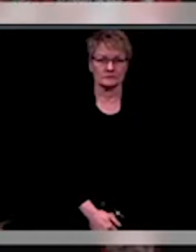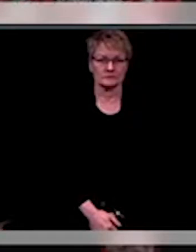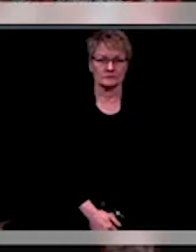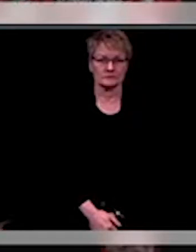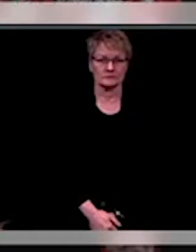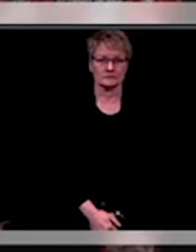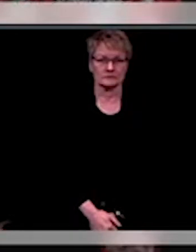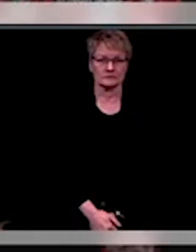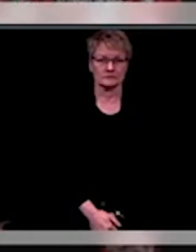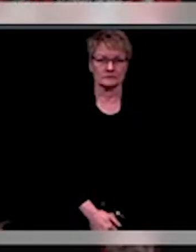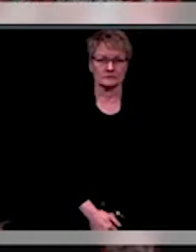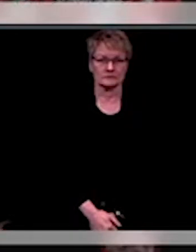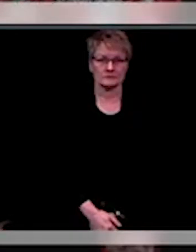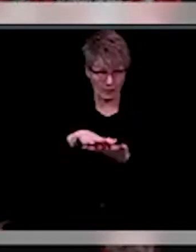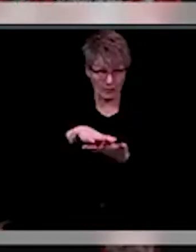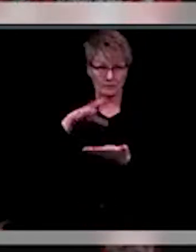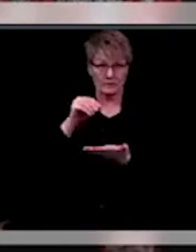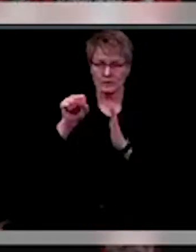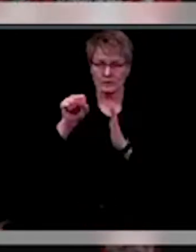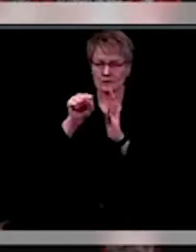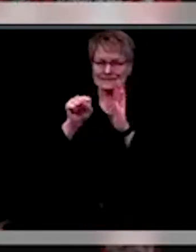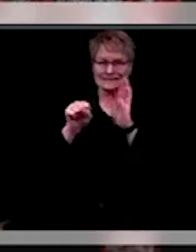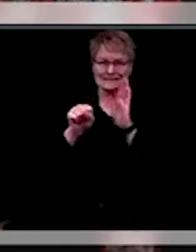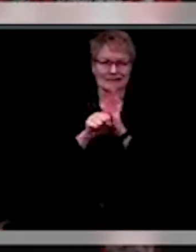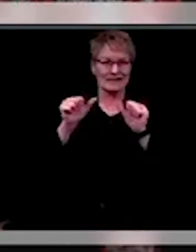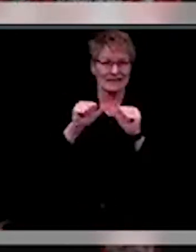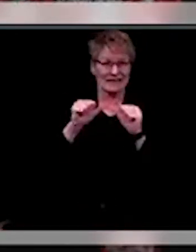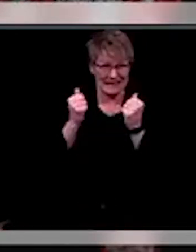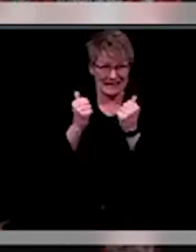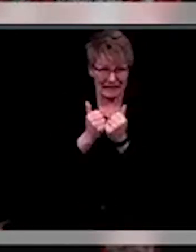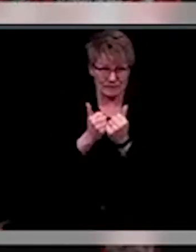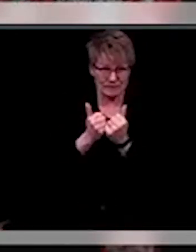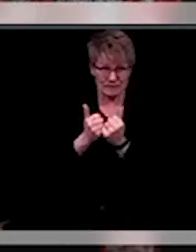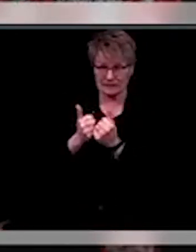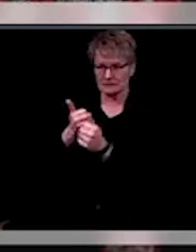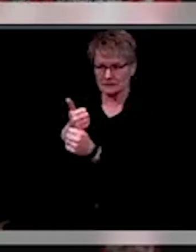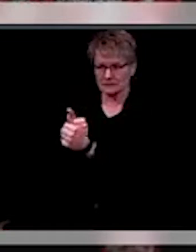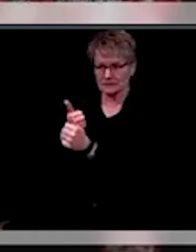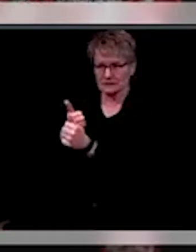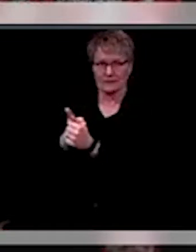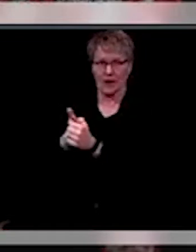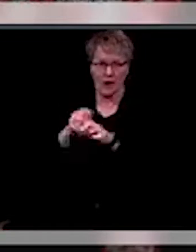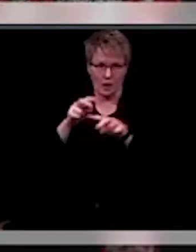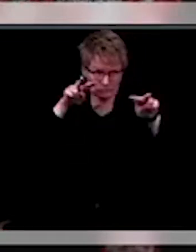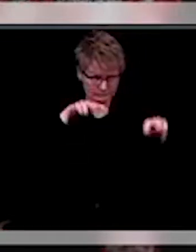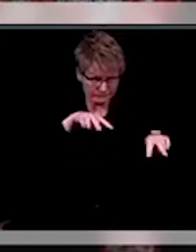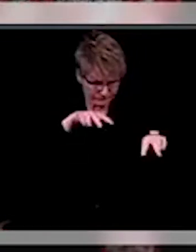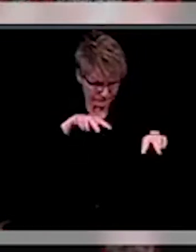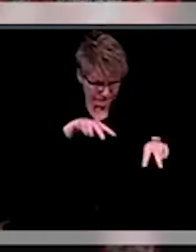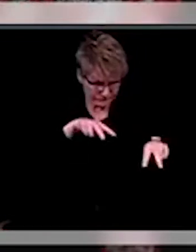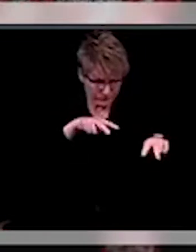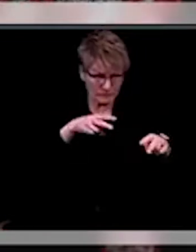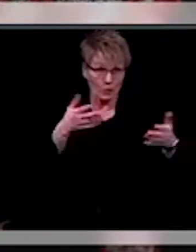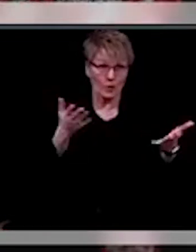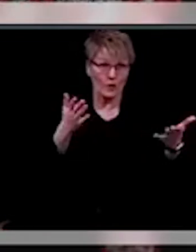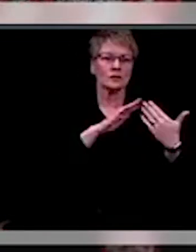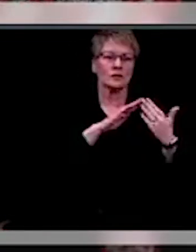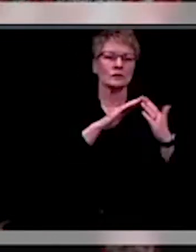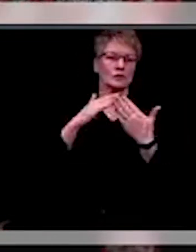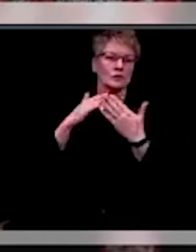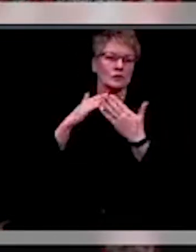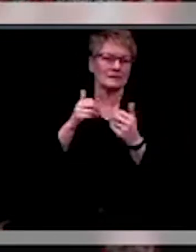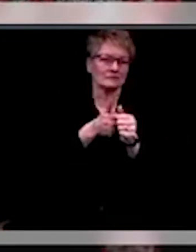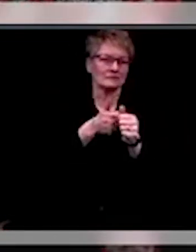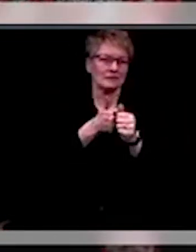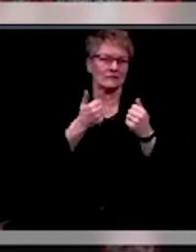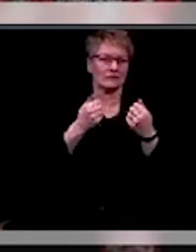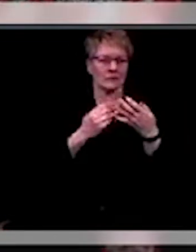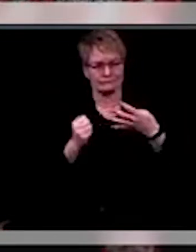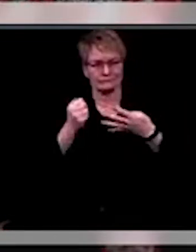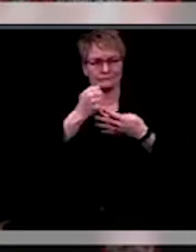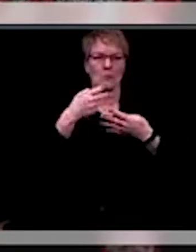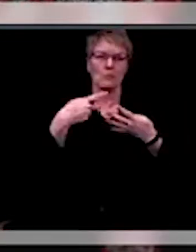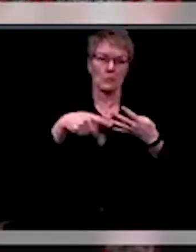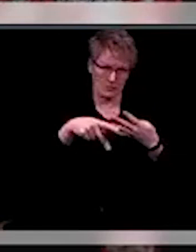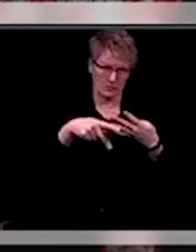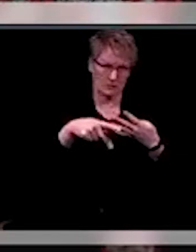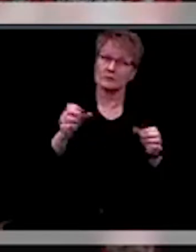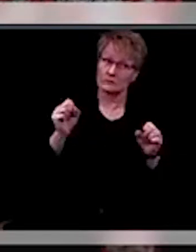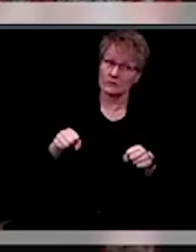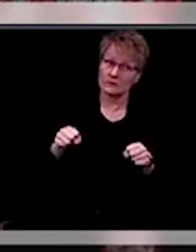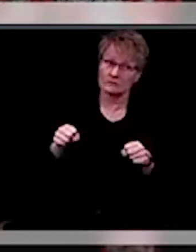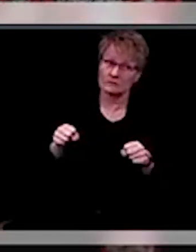focus on communities that are in the purple tier. So that's possible.